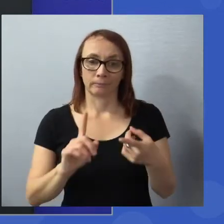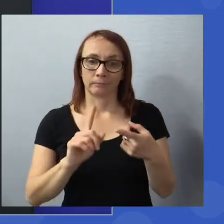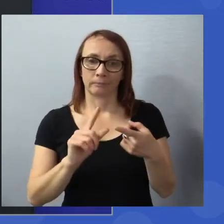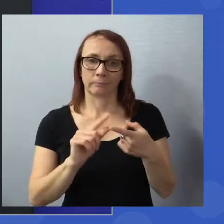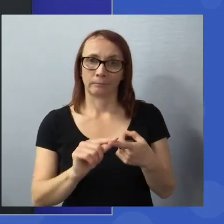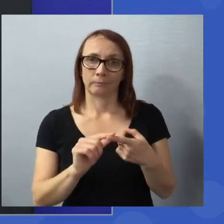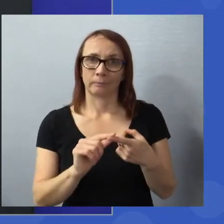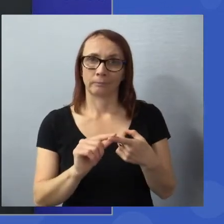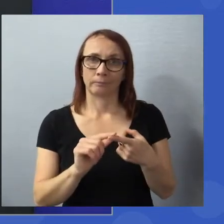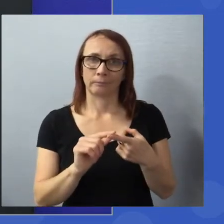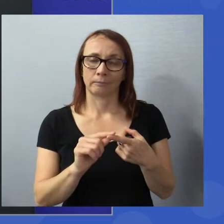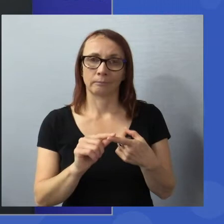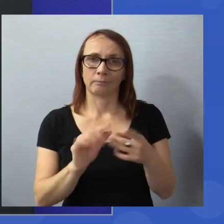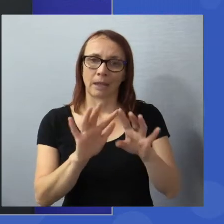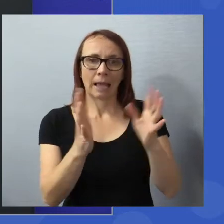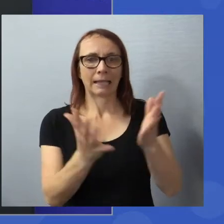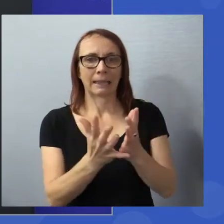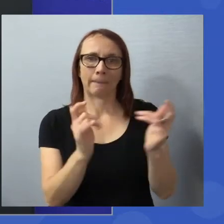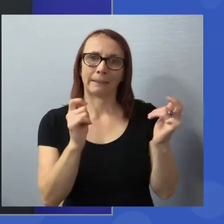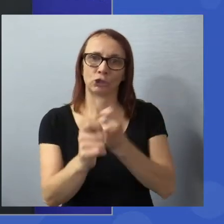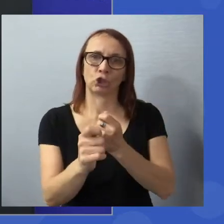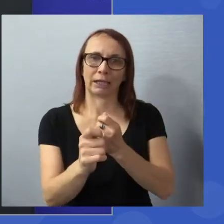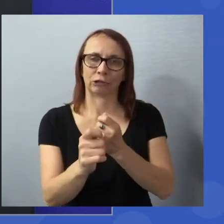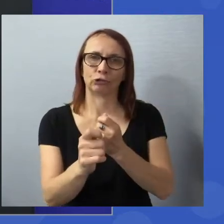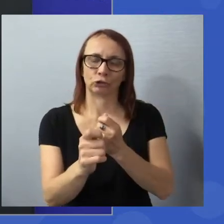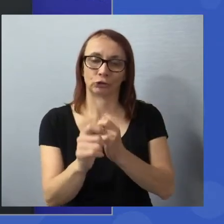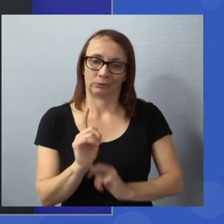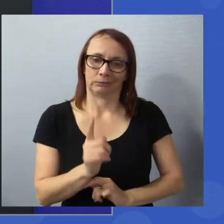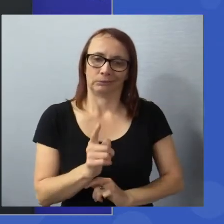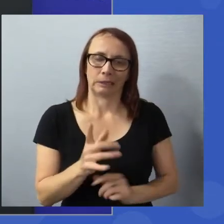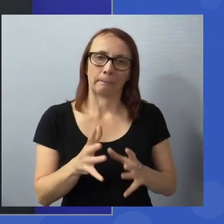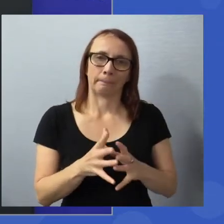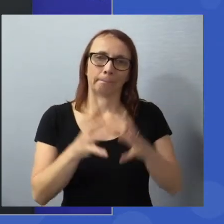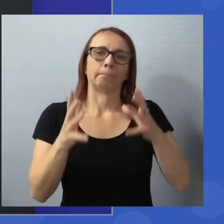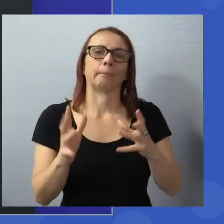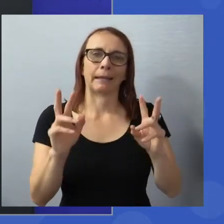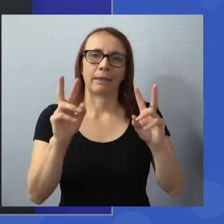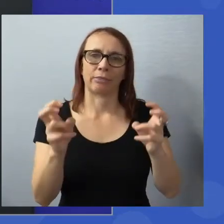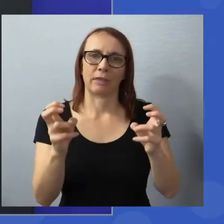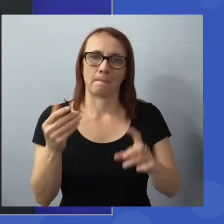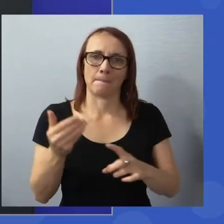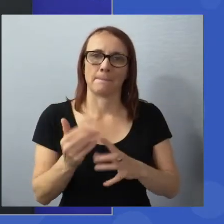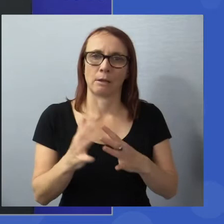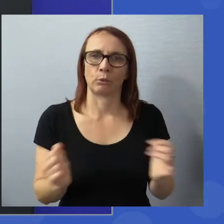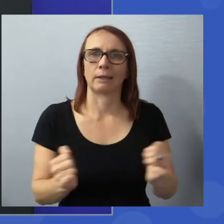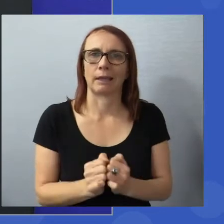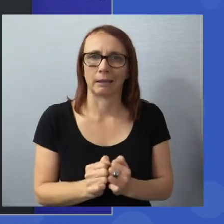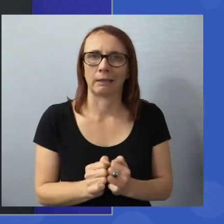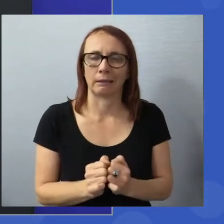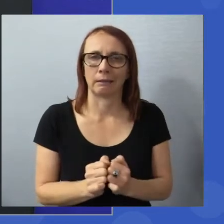to tackle climate change that's been a major theme of the presentations that we've here that's been a major theme of the interventions from the room and the